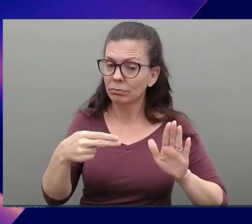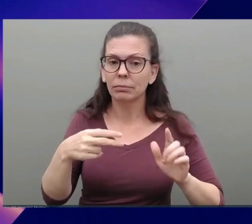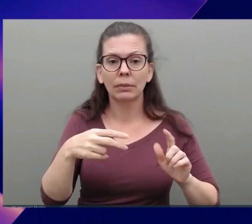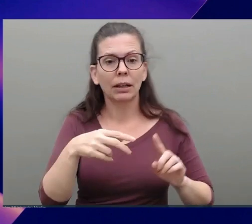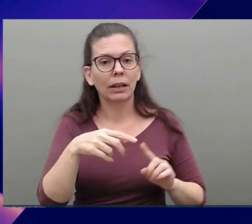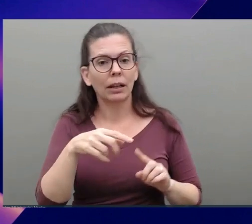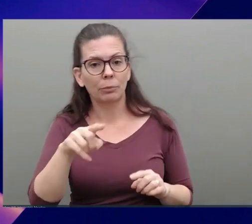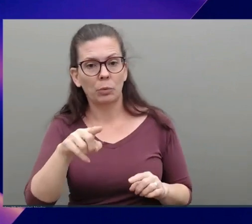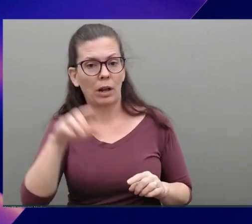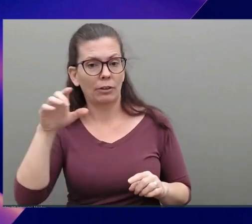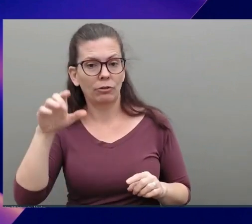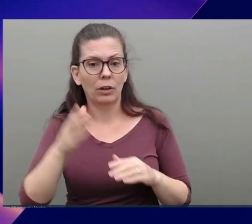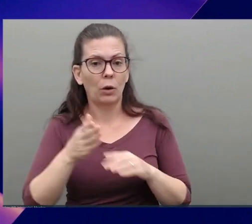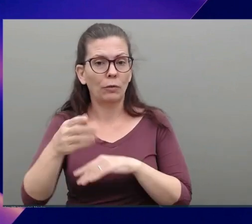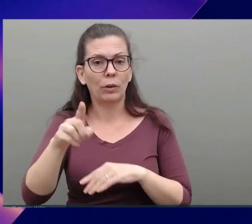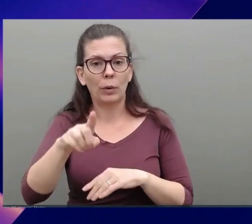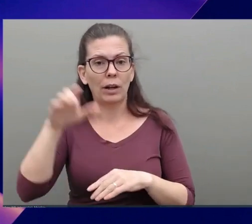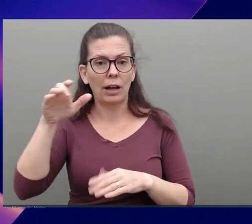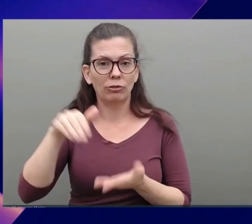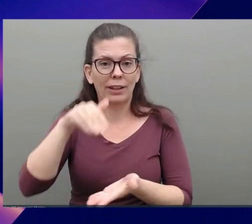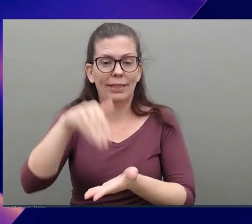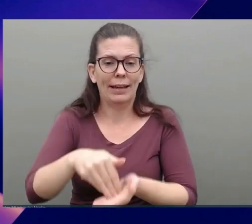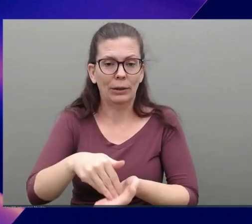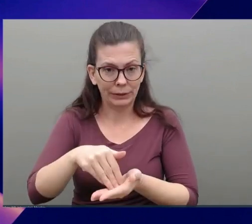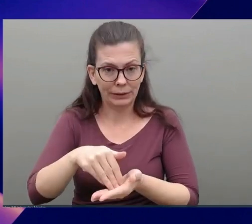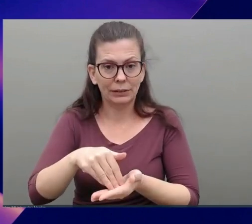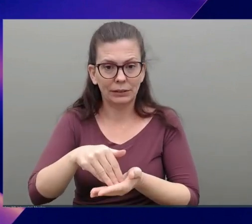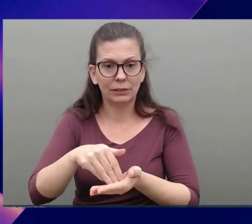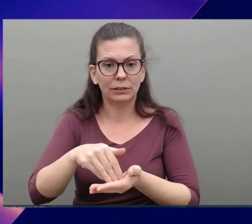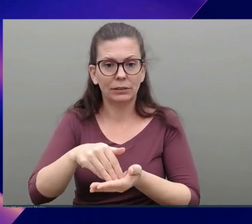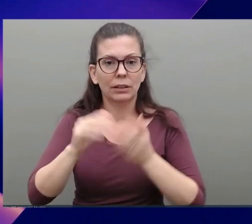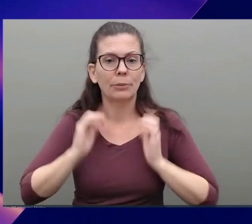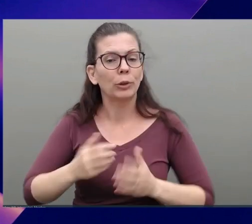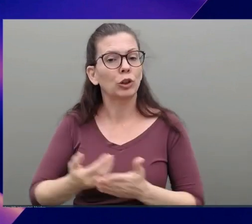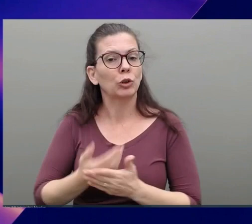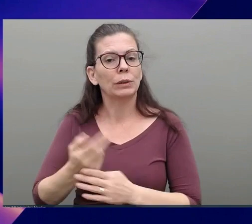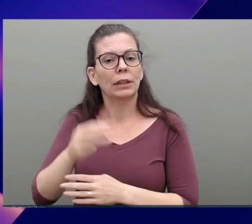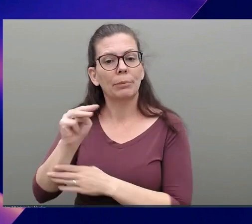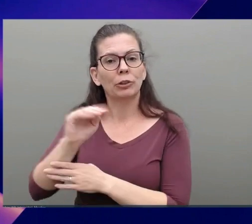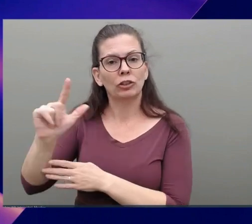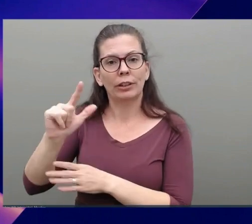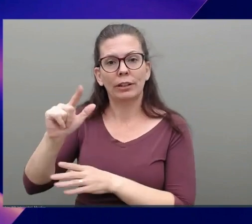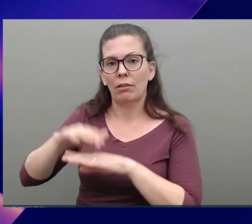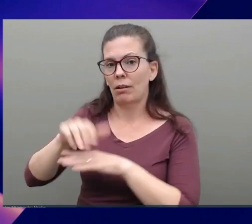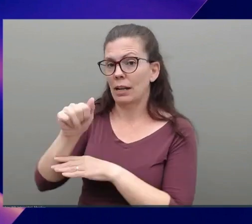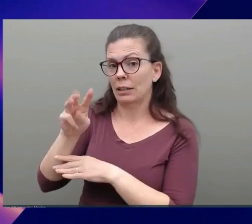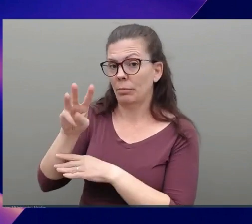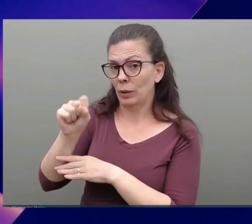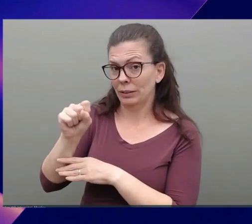And more than hundred thousands of customers, are using machine learning on AWS. So we can see the scale